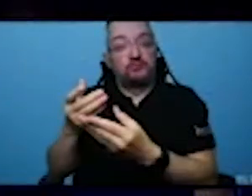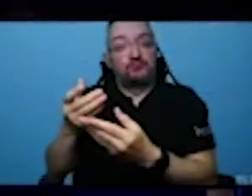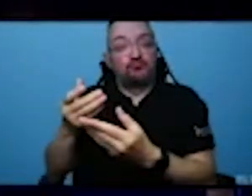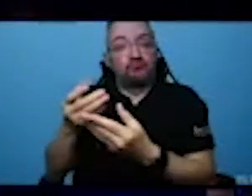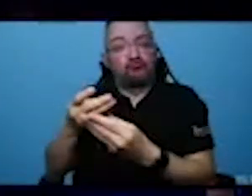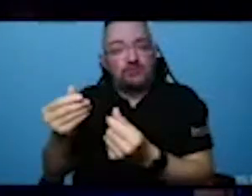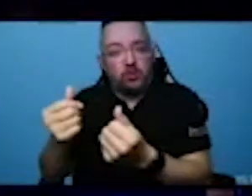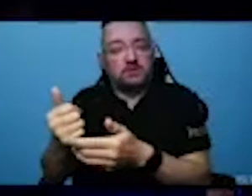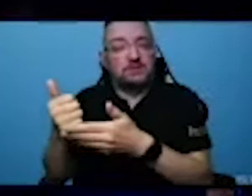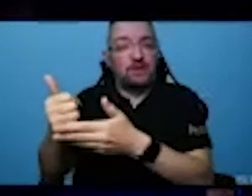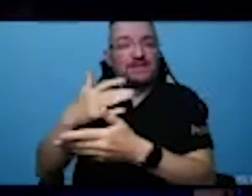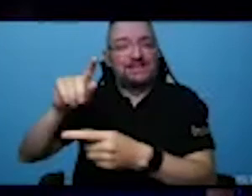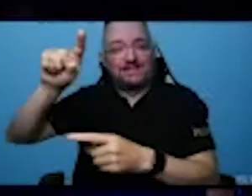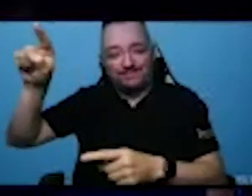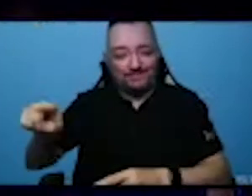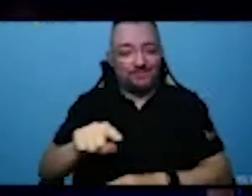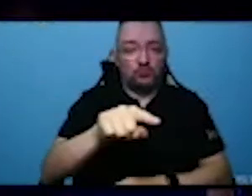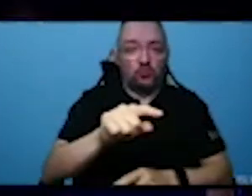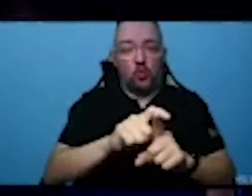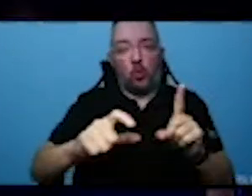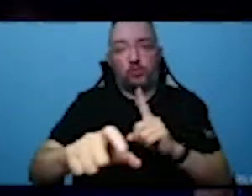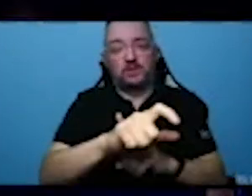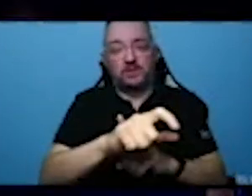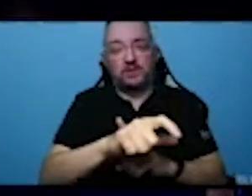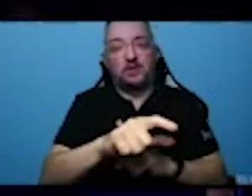So people-led, self-directed change was a huge part of it.